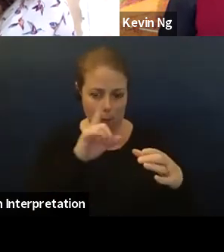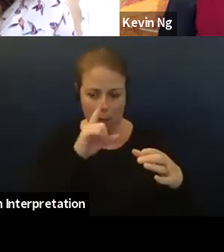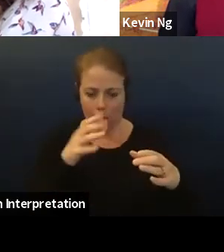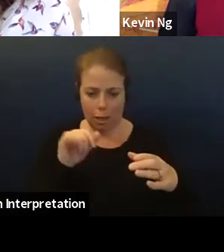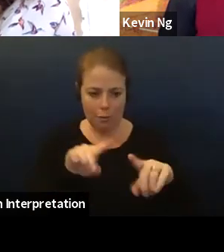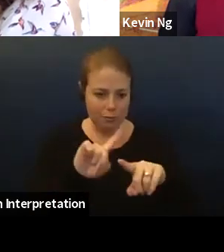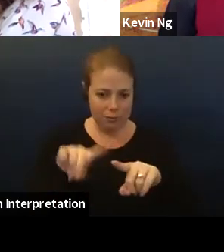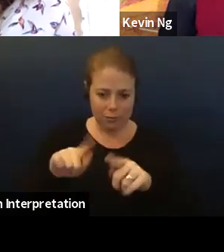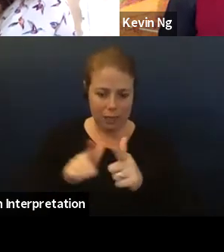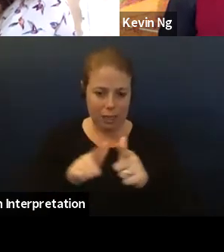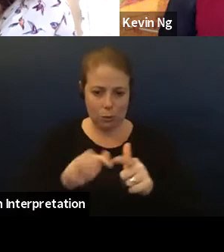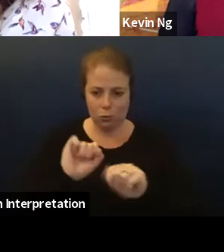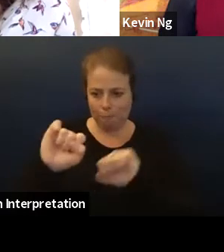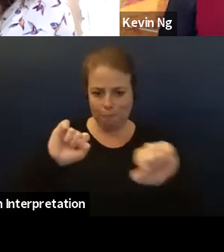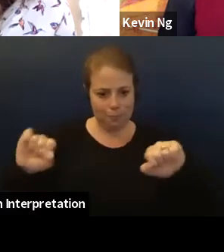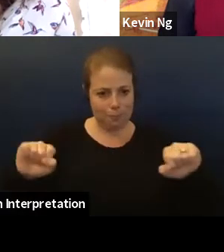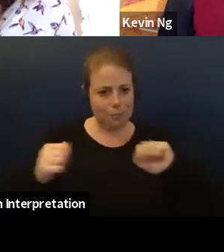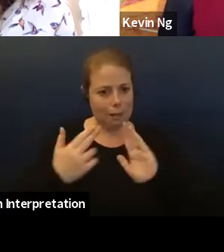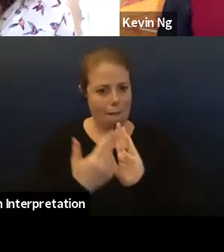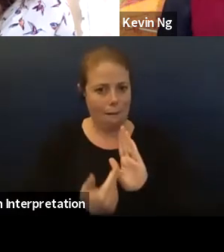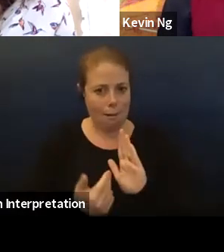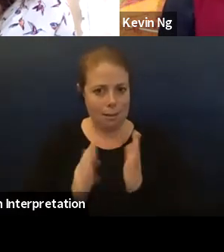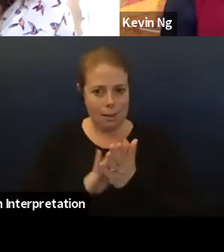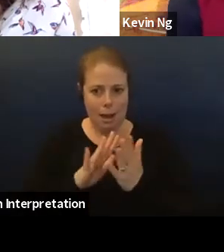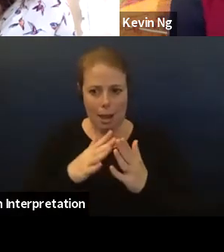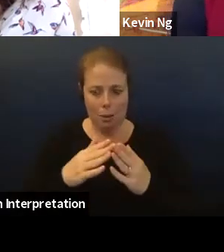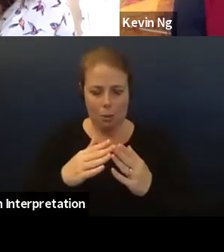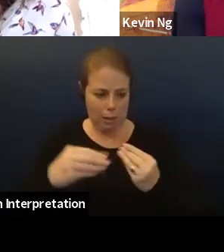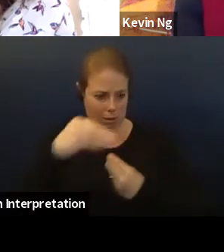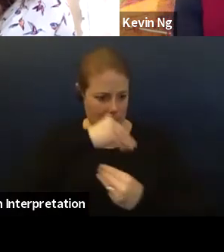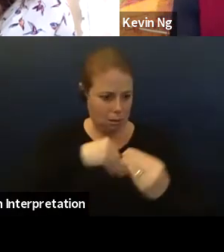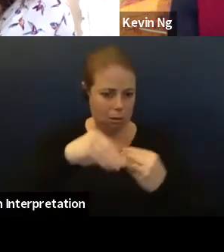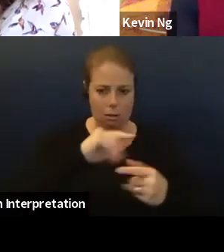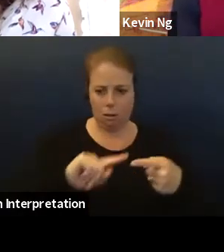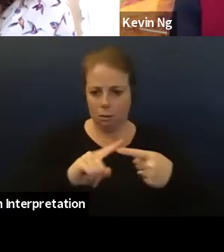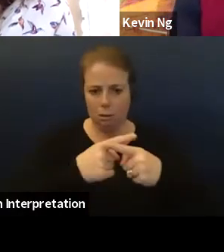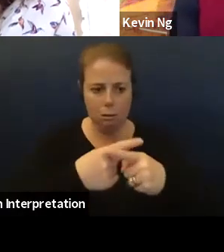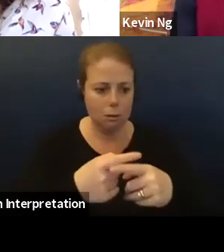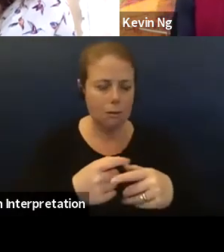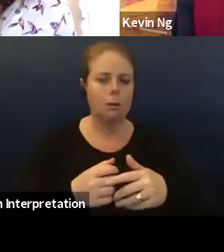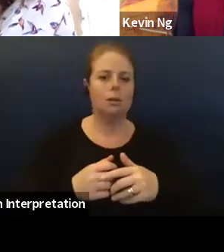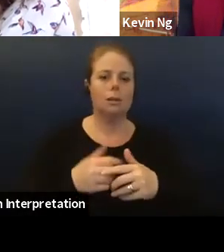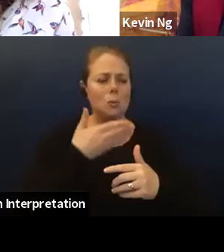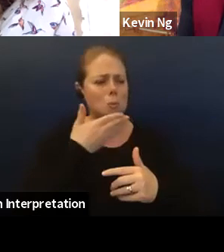the way that that crosses over, it's kind of this beautiful combination of ways of approaching art